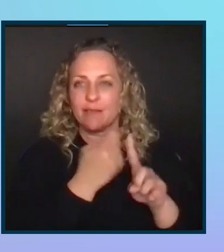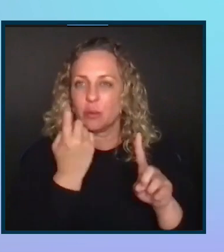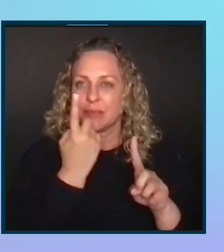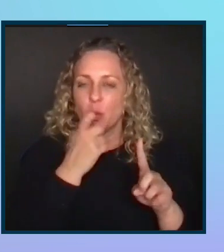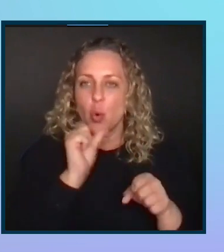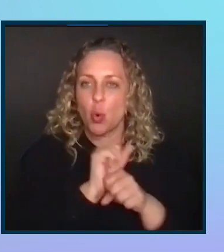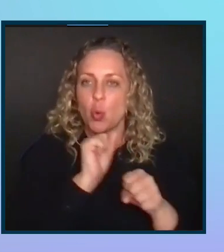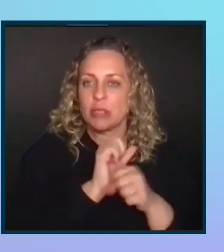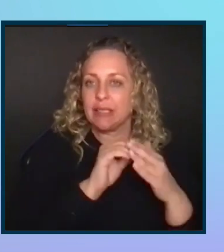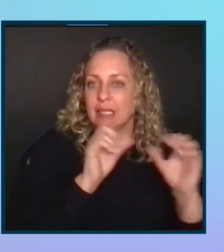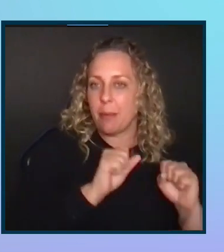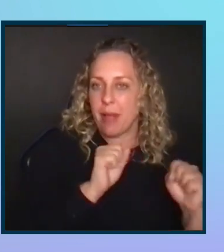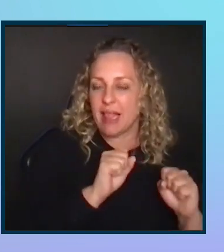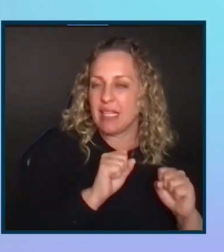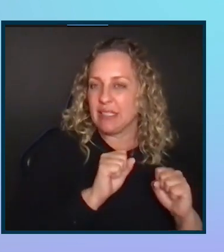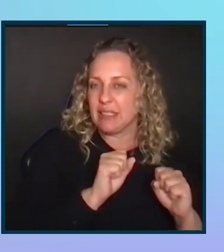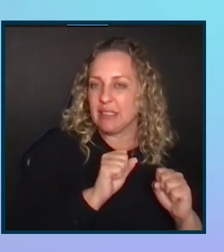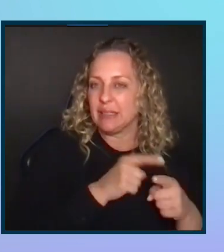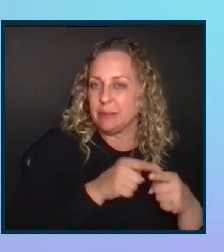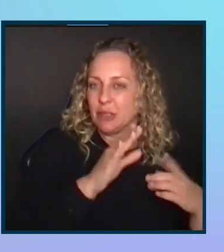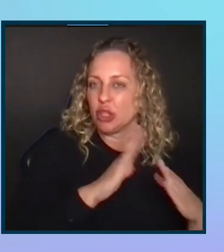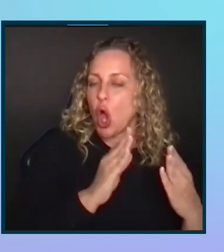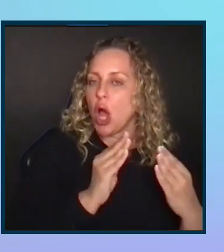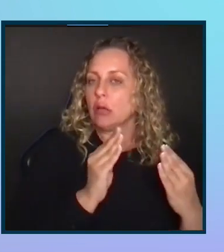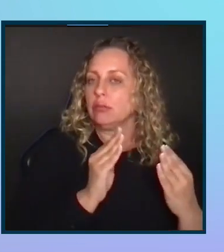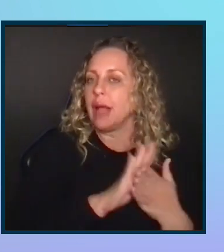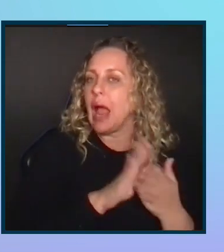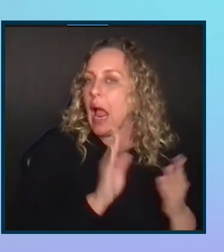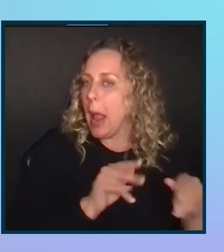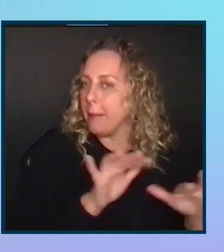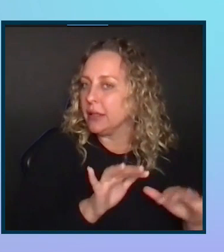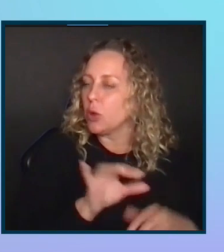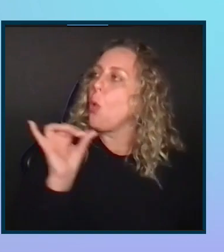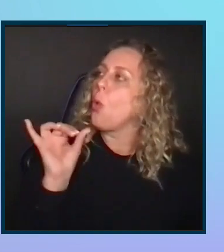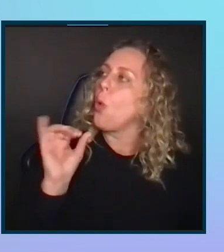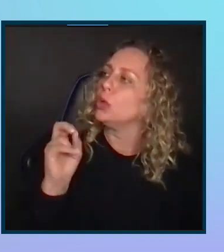as an accessibilities specialist on a campus. Okay. Do you have any suggestions